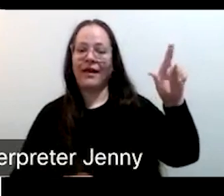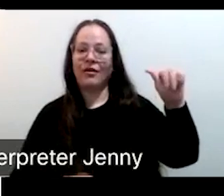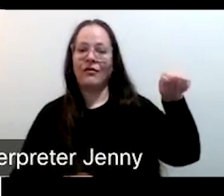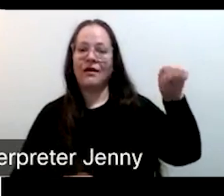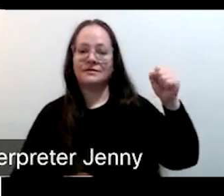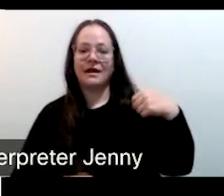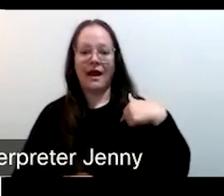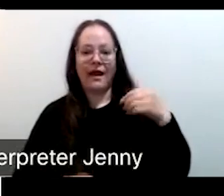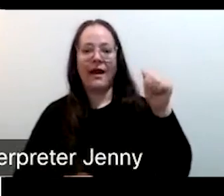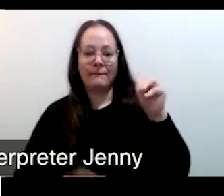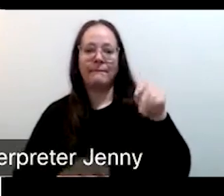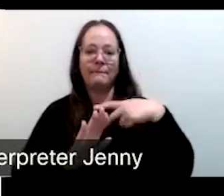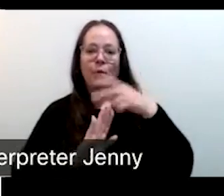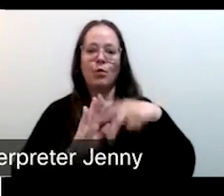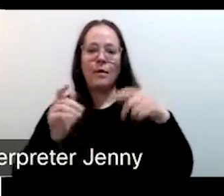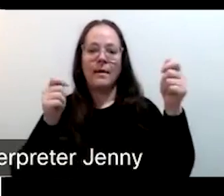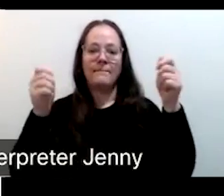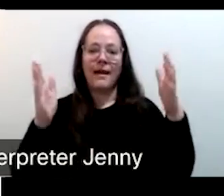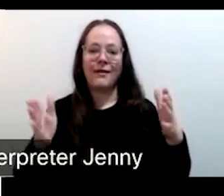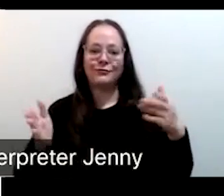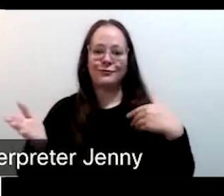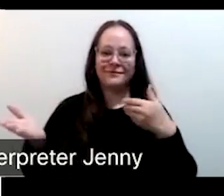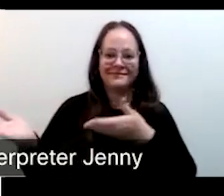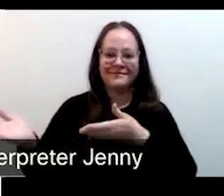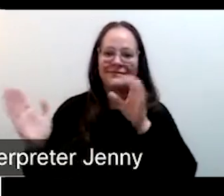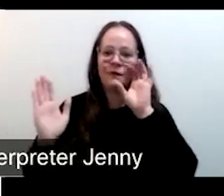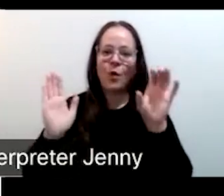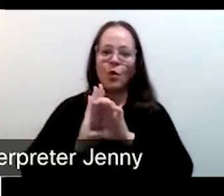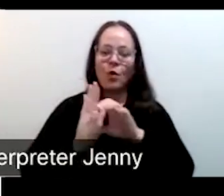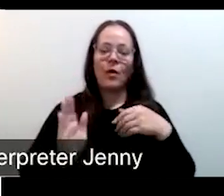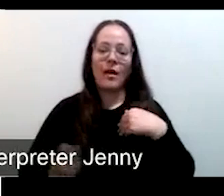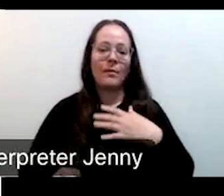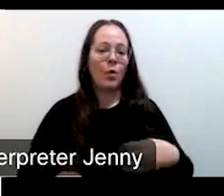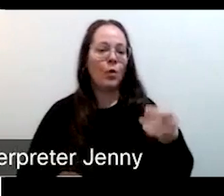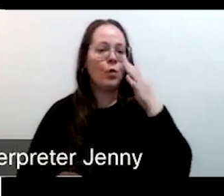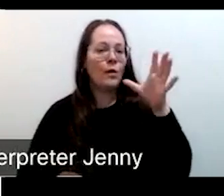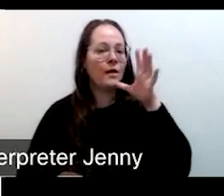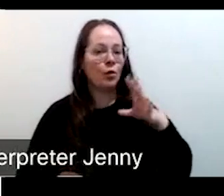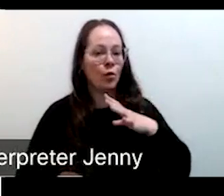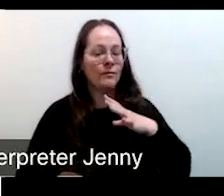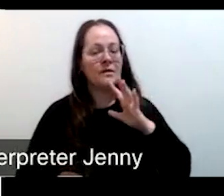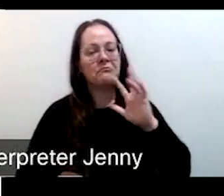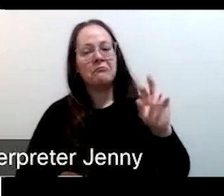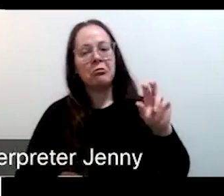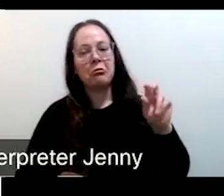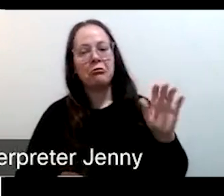Here is a photo of me. I am a white woman in my early 30s with dirty blonde hair and glasses.